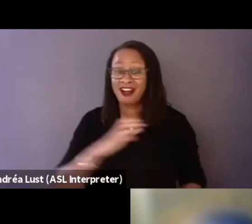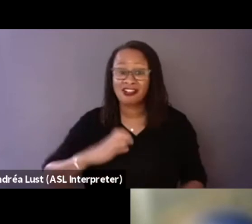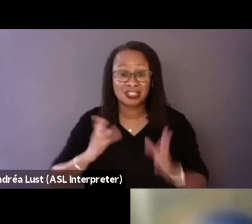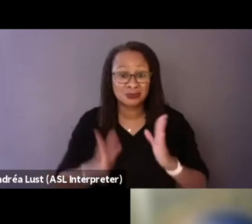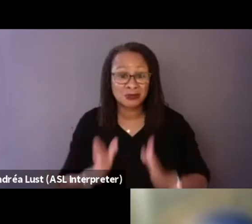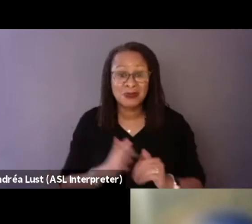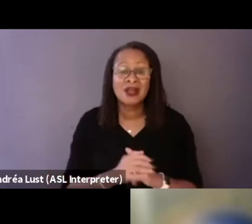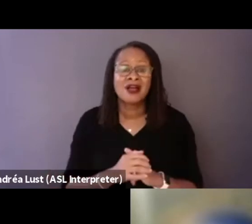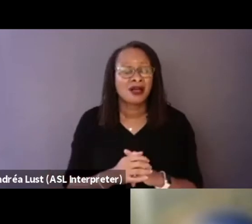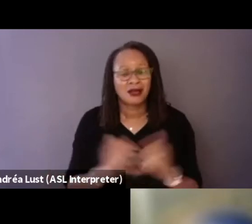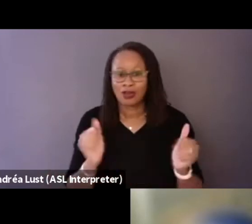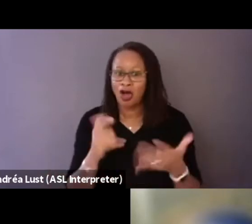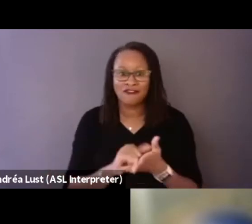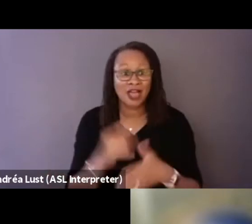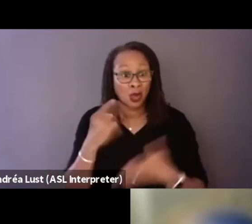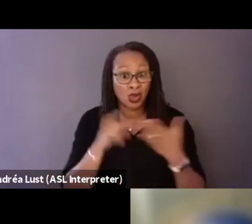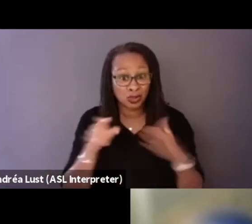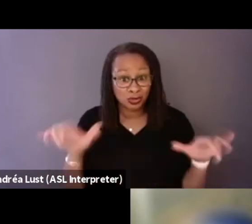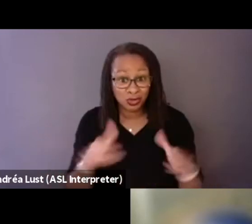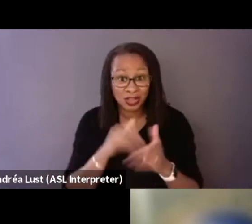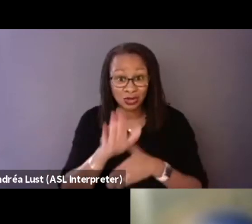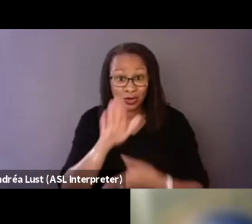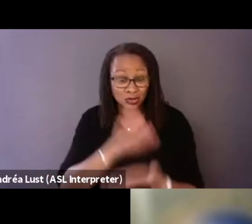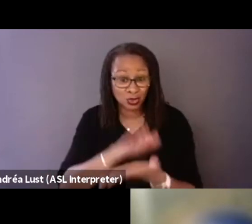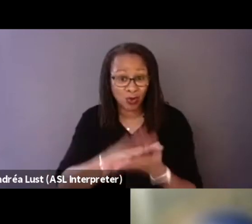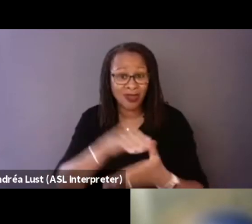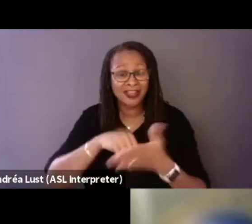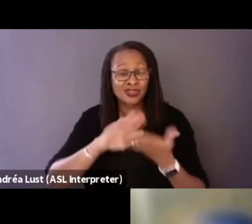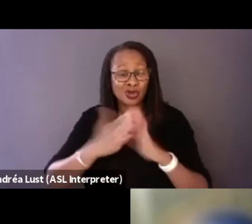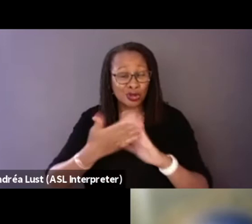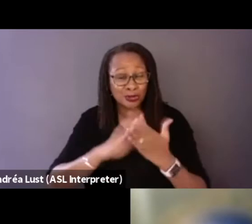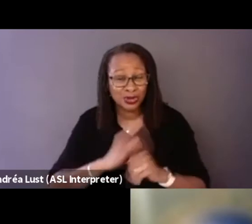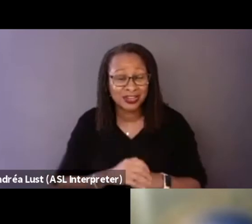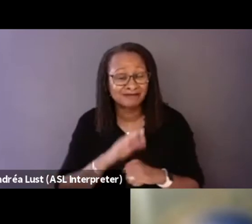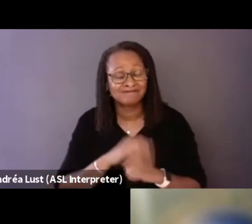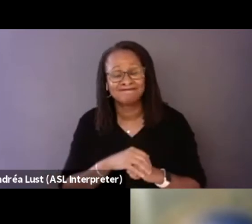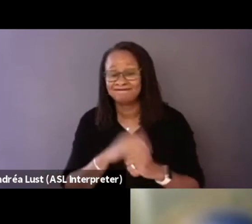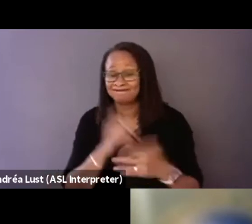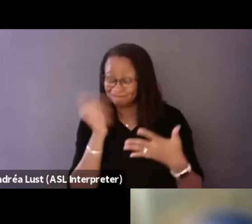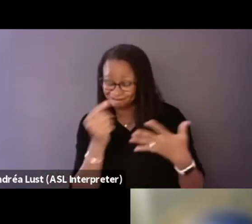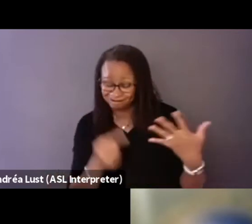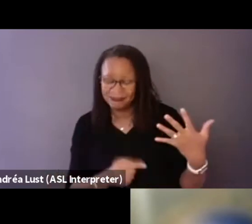like what you were doing at your school, in your community, those are the things that have an impact.